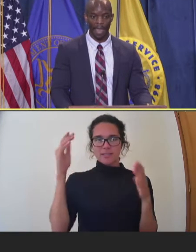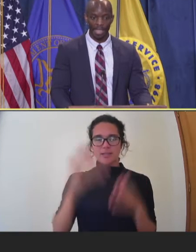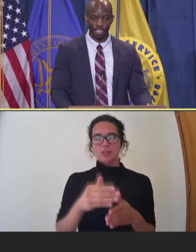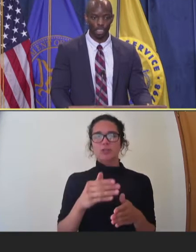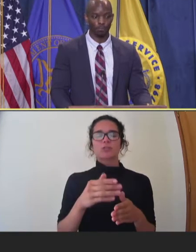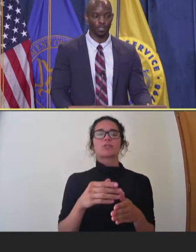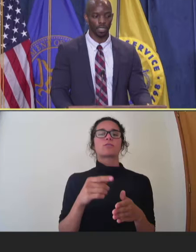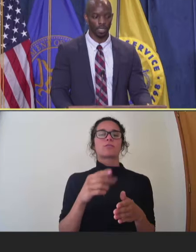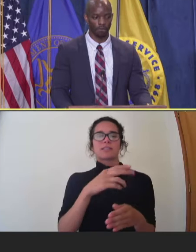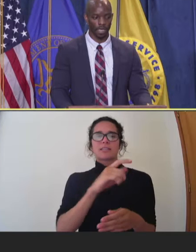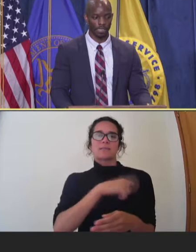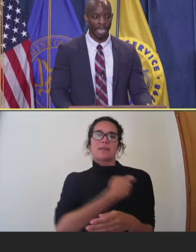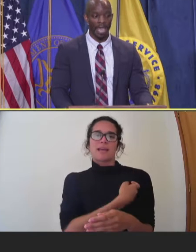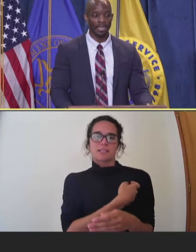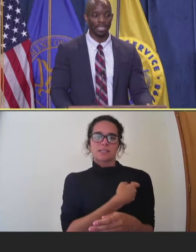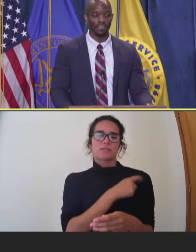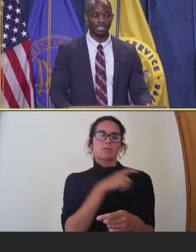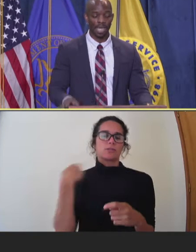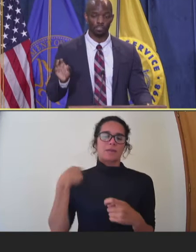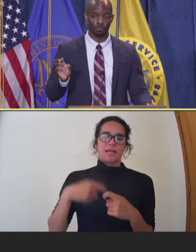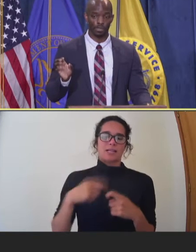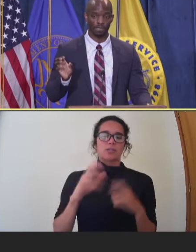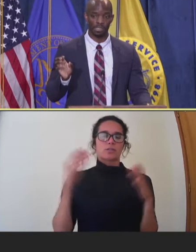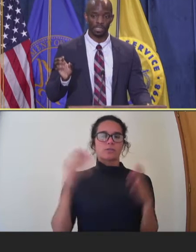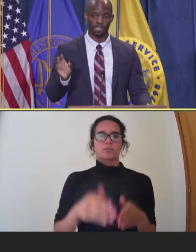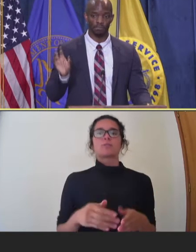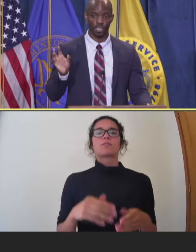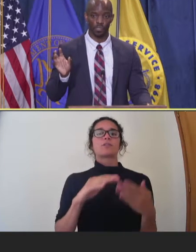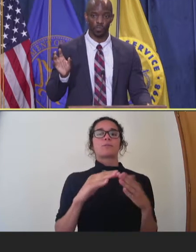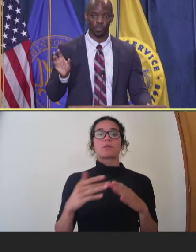pageant community events, and even sex on premises venues,